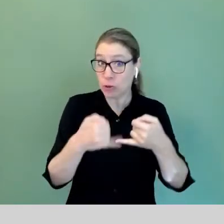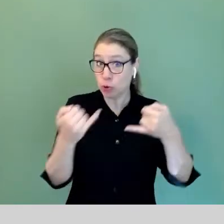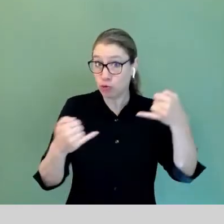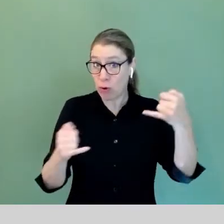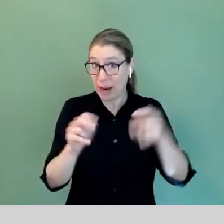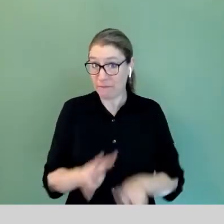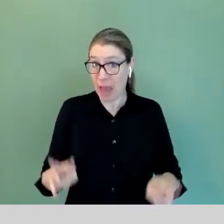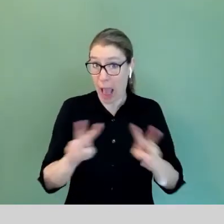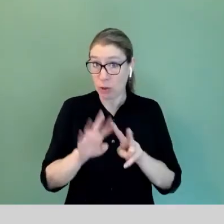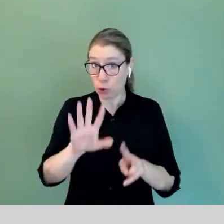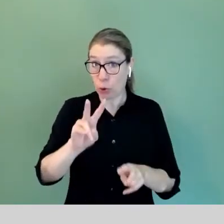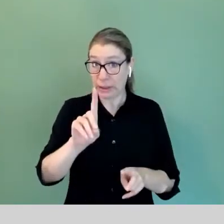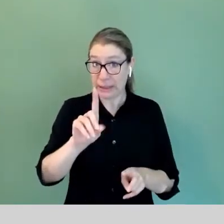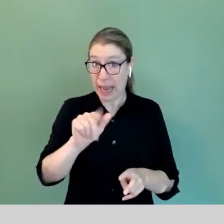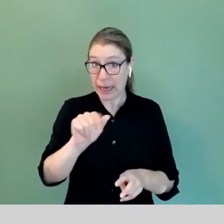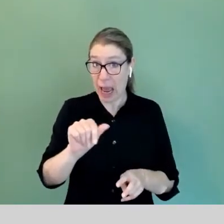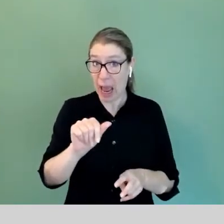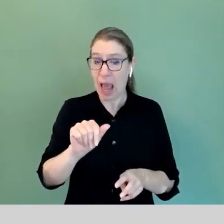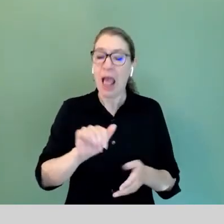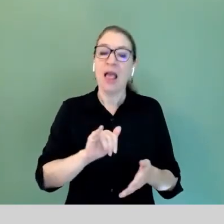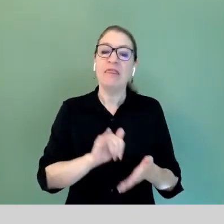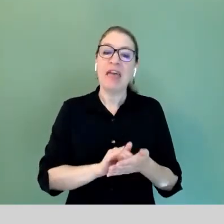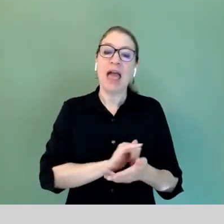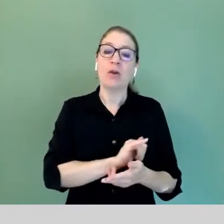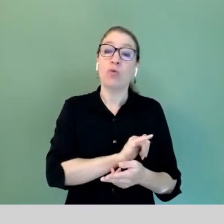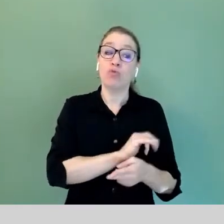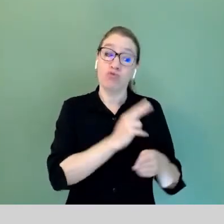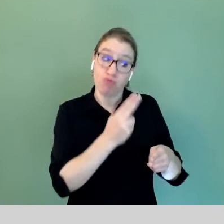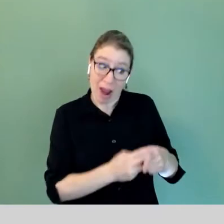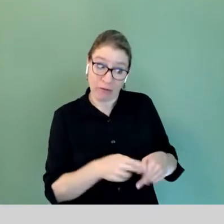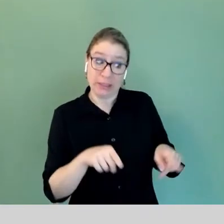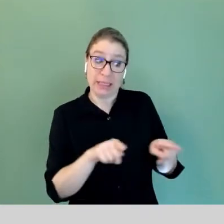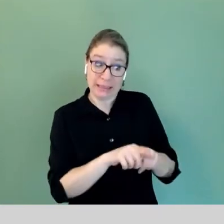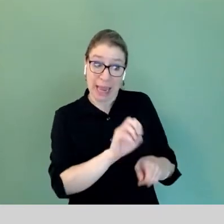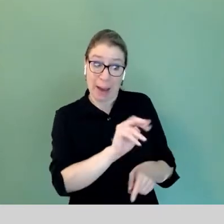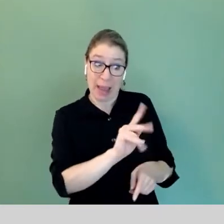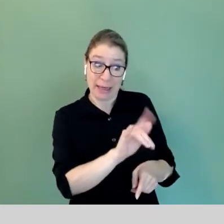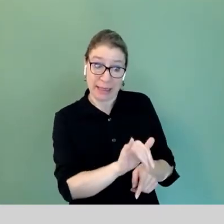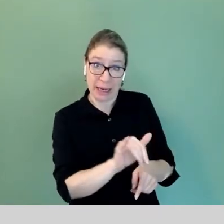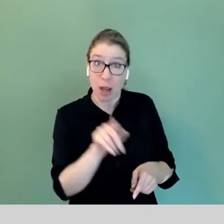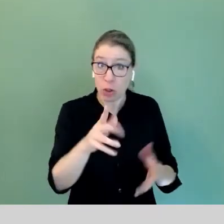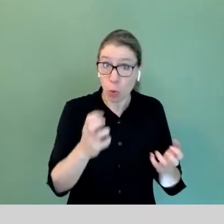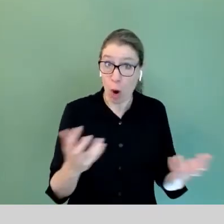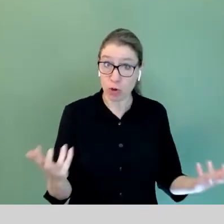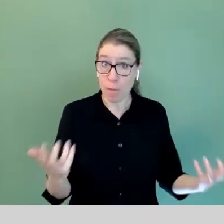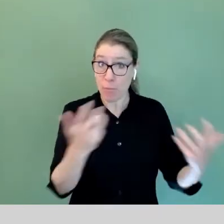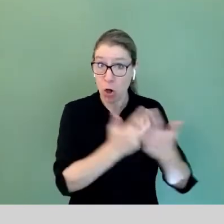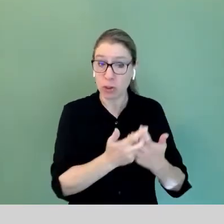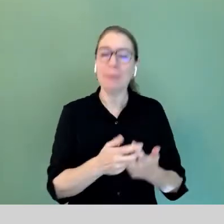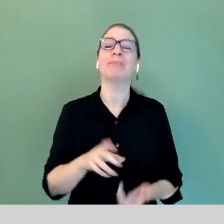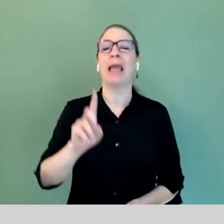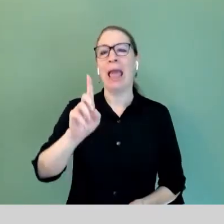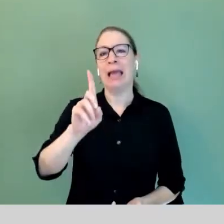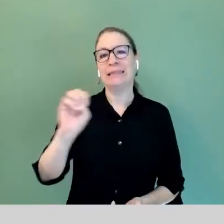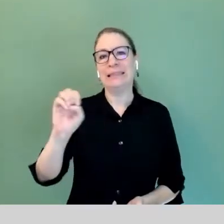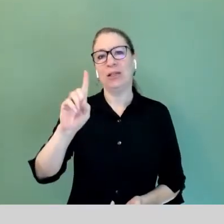that actually referenced the same entity, you want to merge those, and dedupe can help with that.